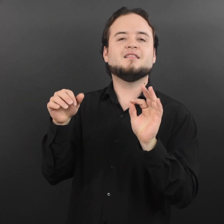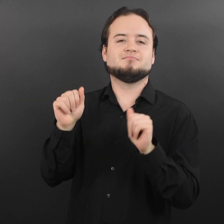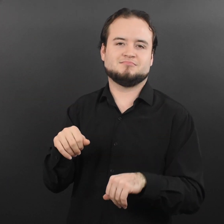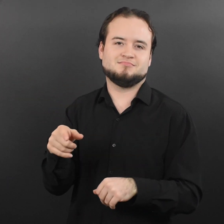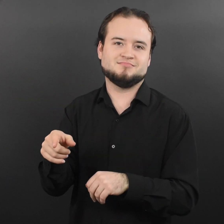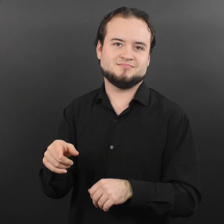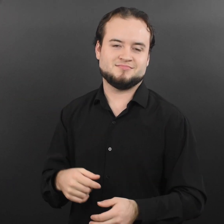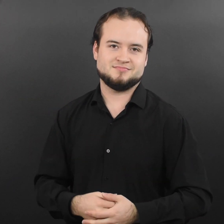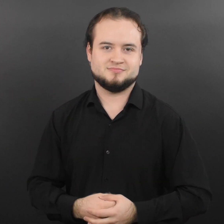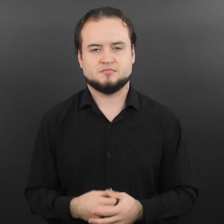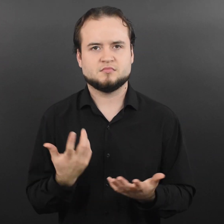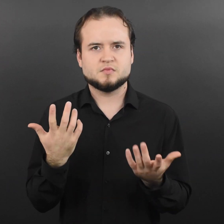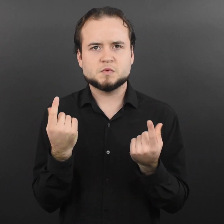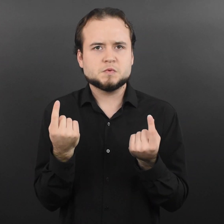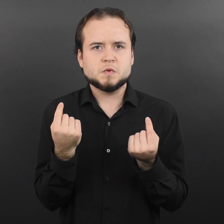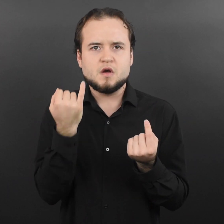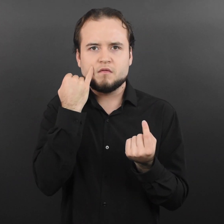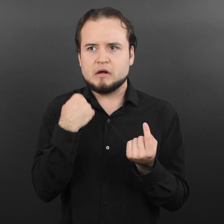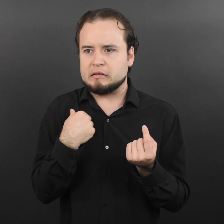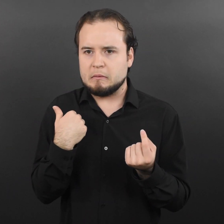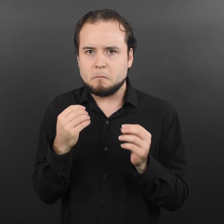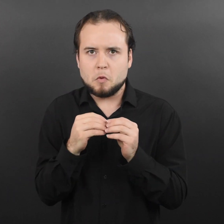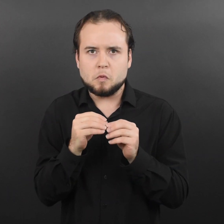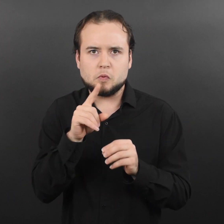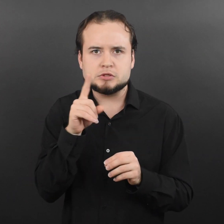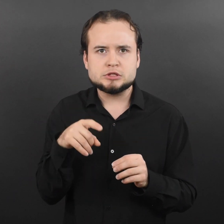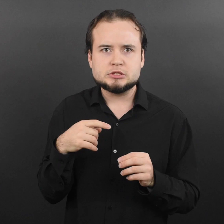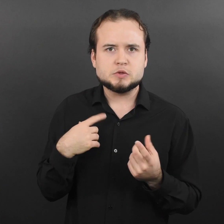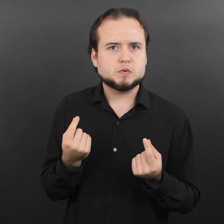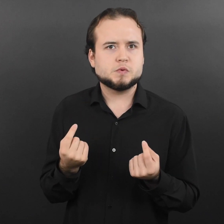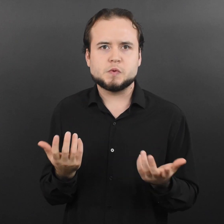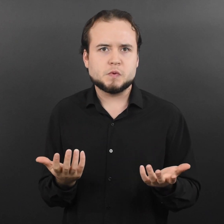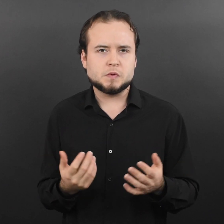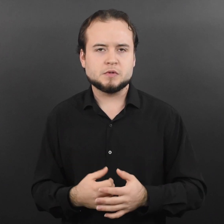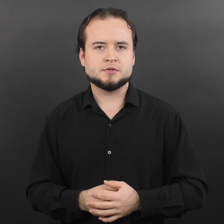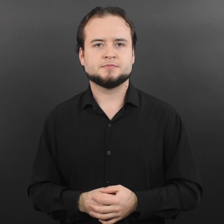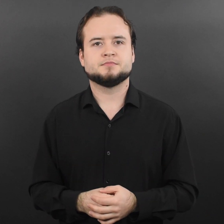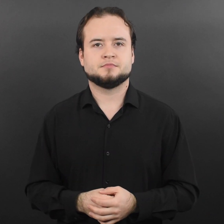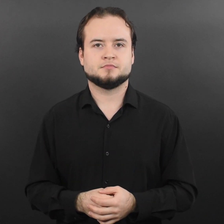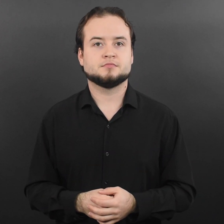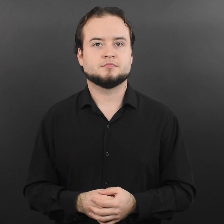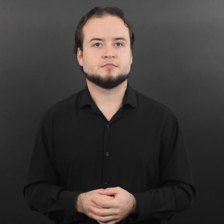What do I do if I have questions? If you have questions about how to